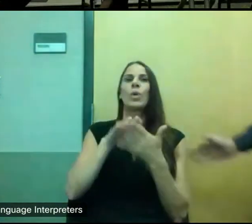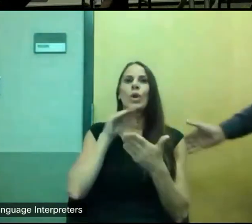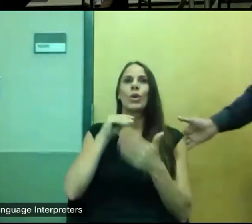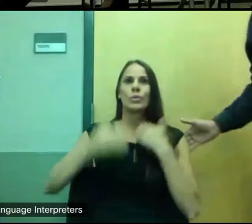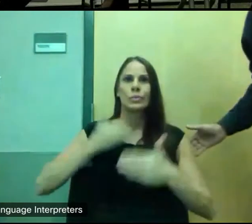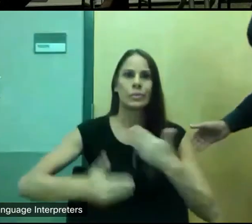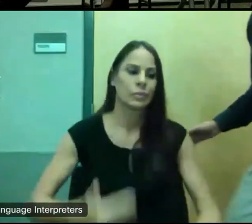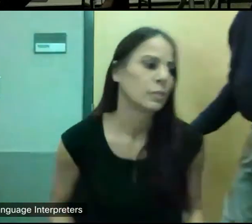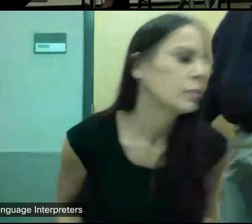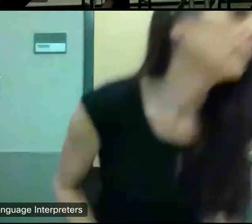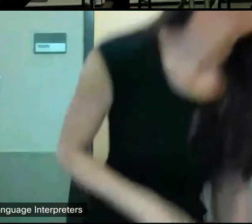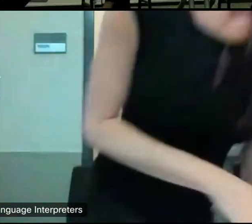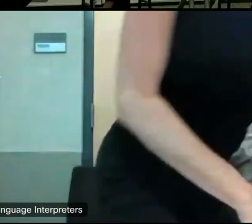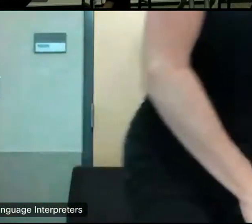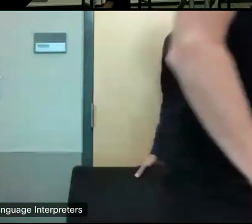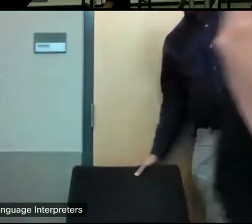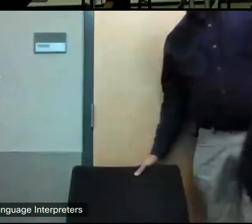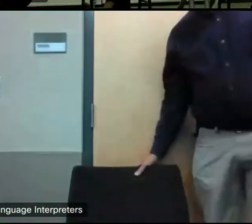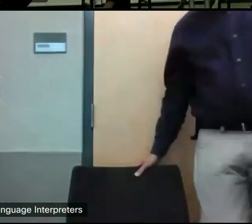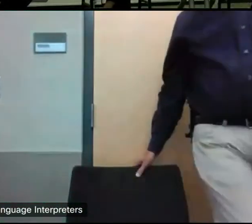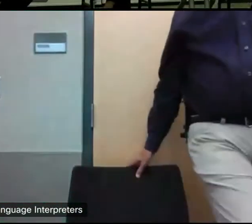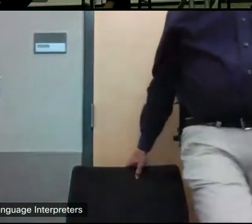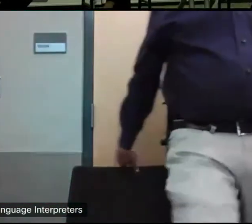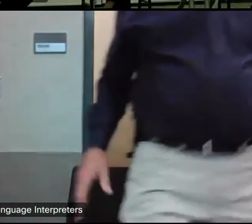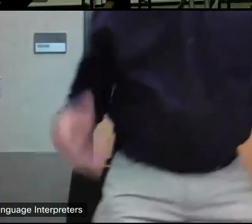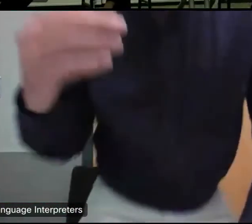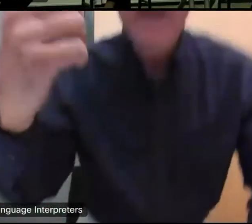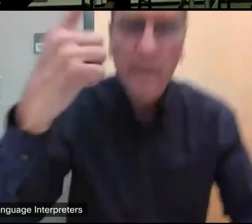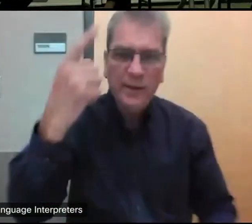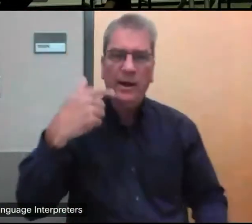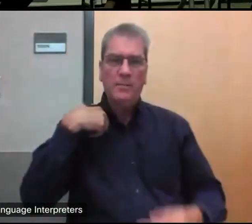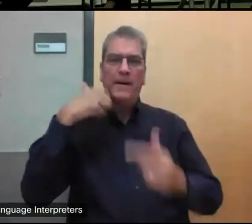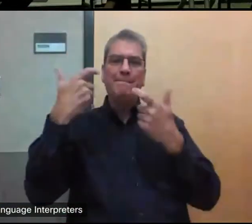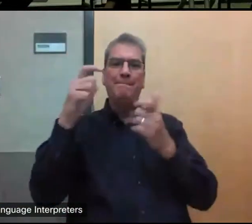Yeah, no, I think this is like, maybe 1 of my biggest lessons learned in communication